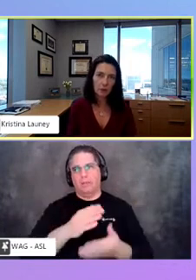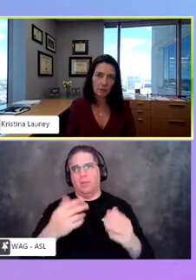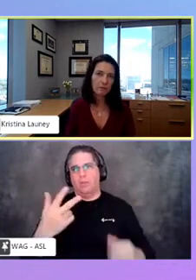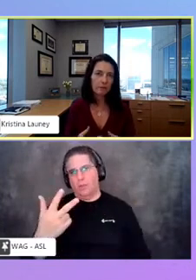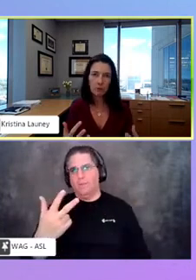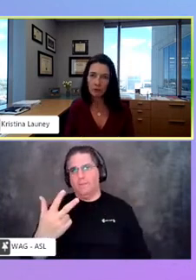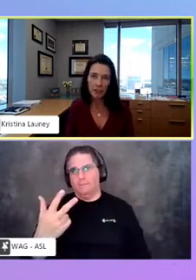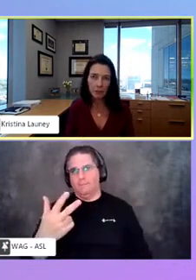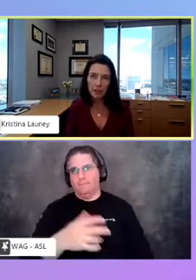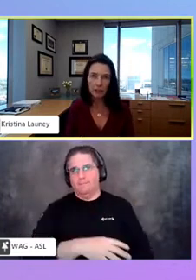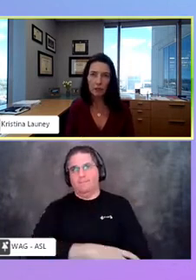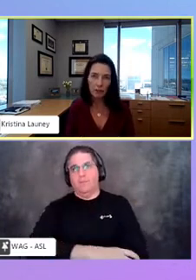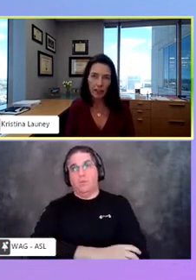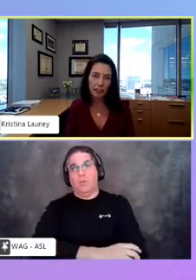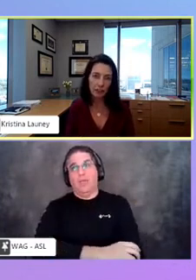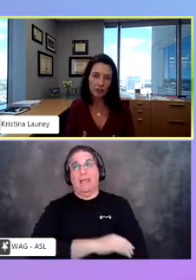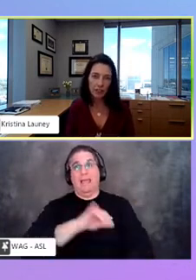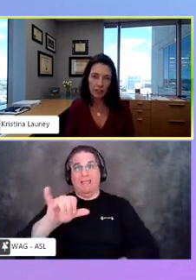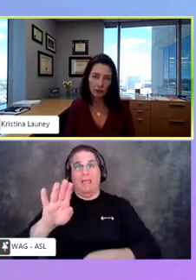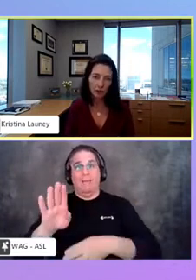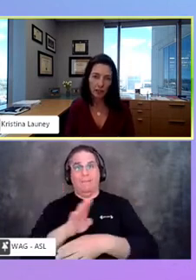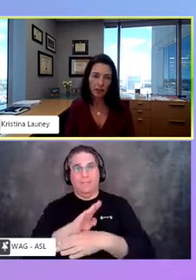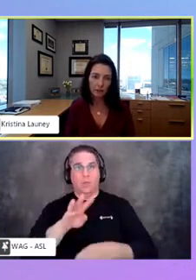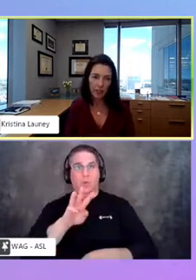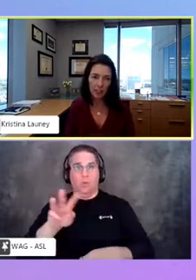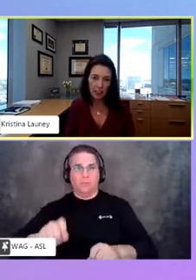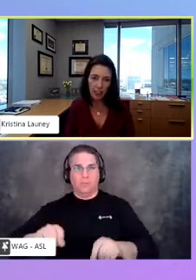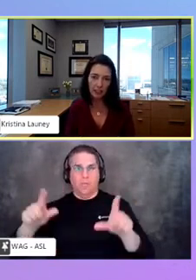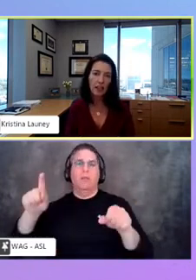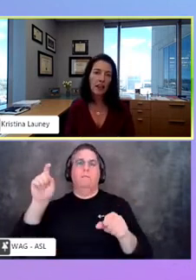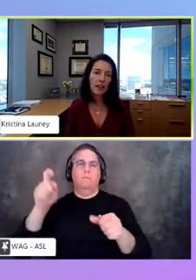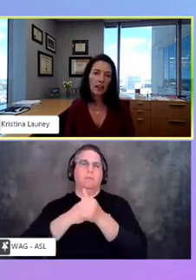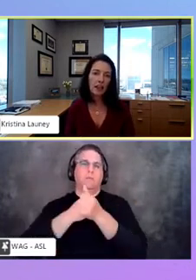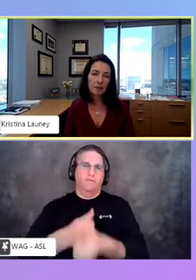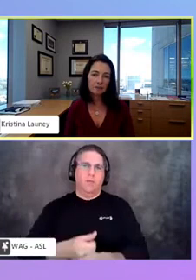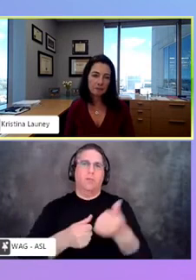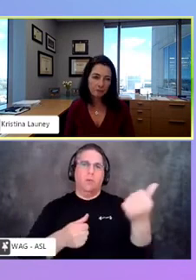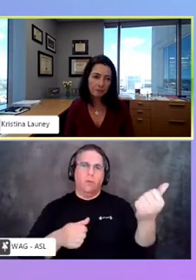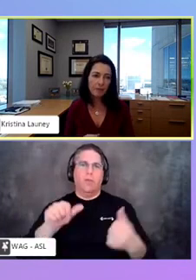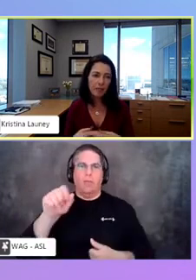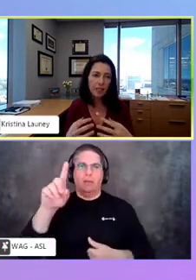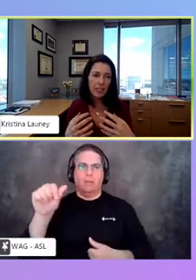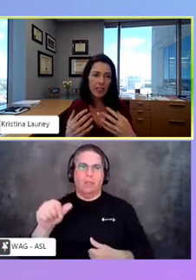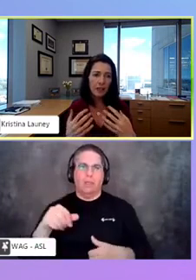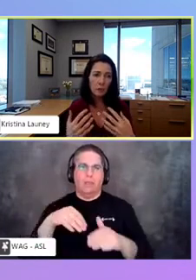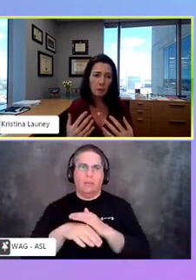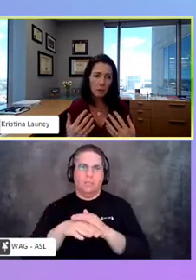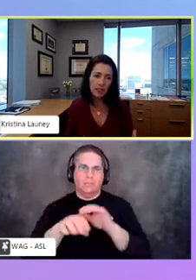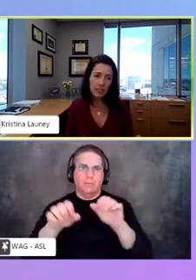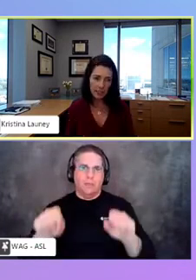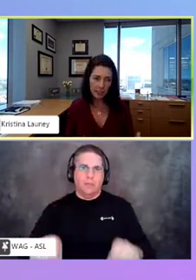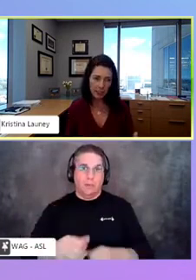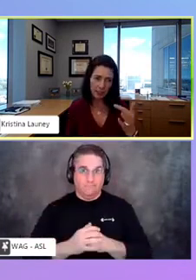business for title three of the ADA to apply and for your website that is not accessible to provide a basis for a